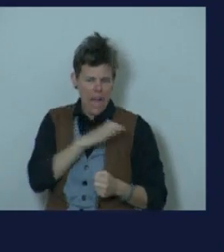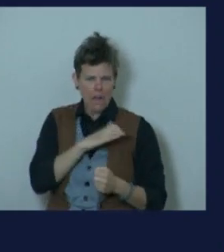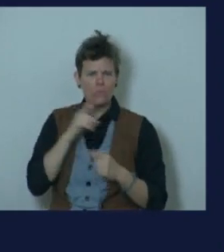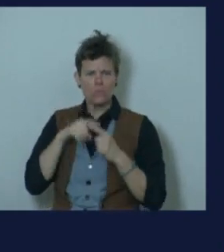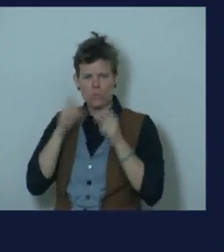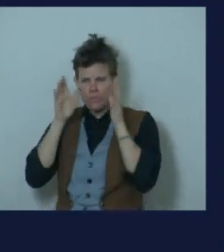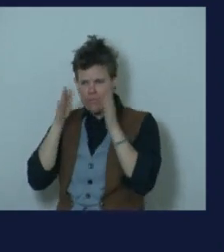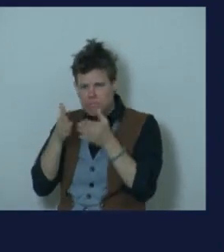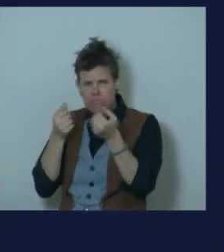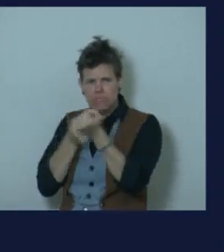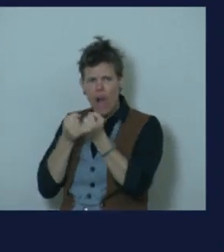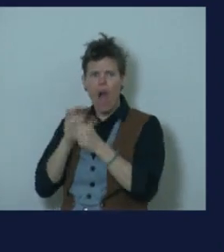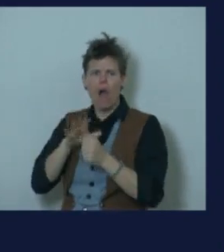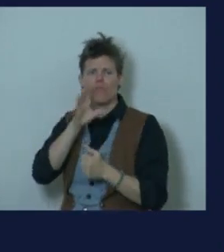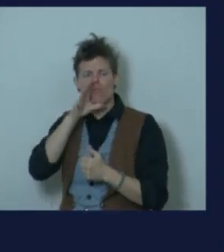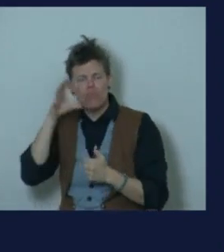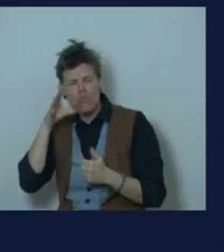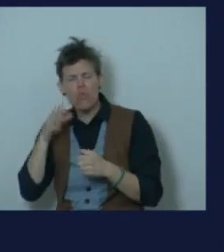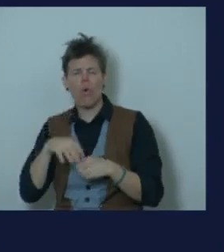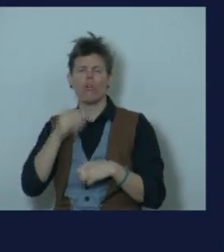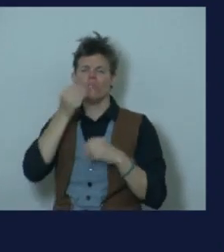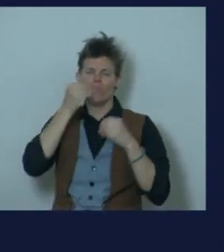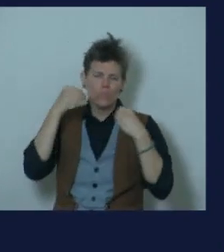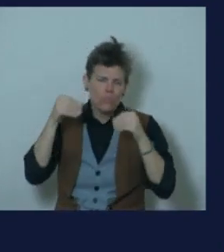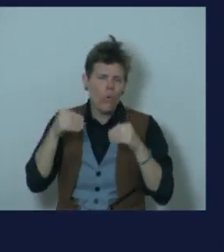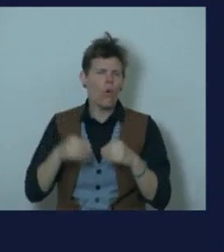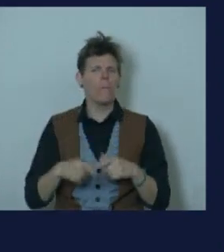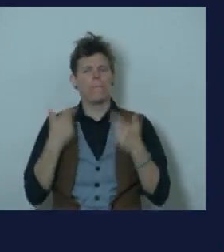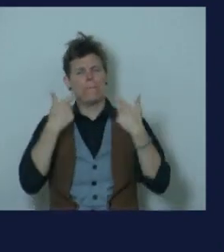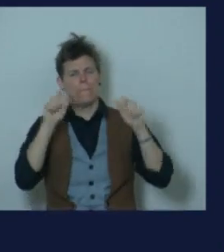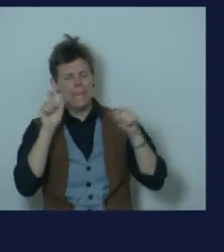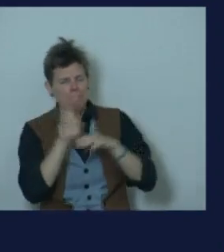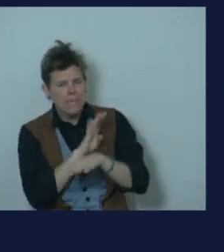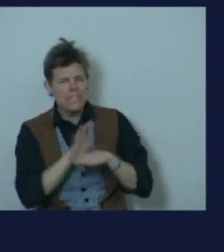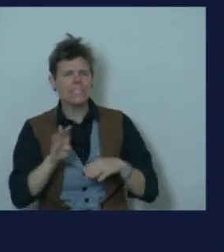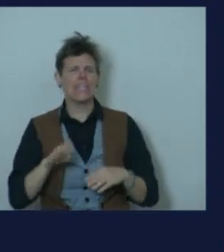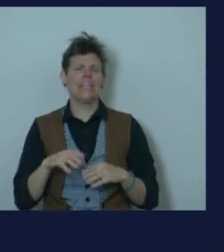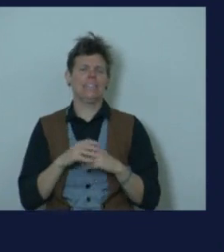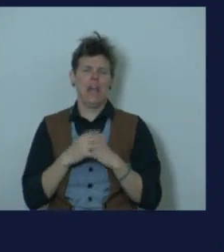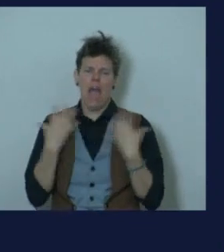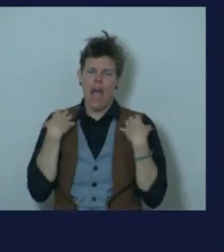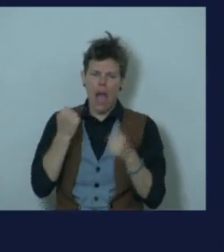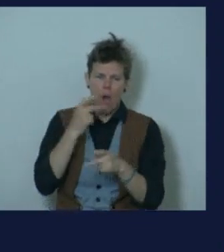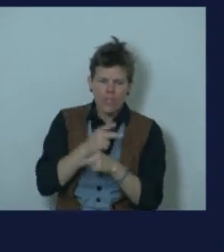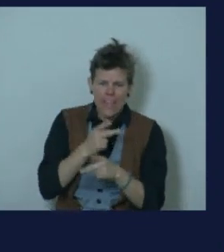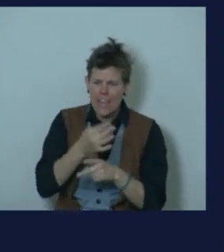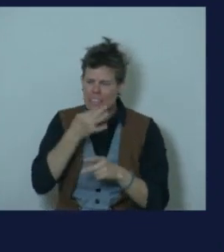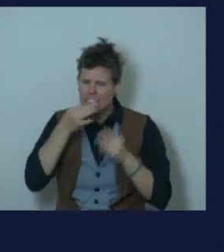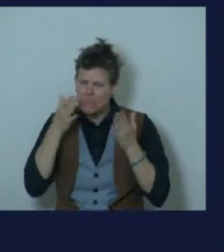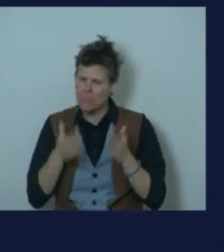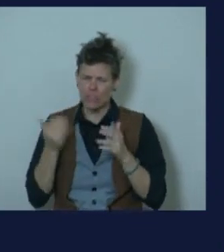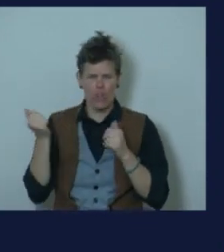THIS IS AN ECONOMIC RECOVERY COUNCIL THAT CAN DO THAT. WE HAVE SMALL BUSINESS. WE HAVE RURAL BUSINESS.